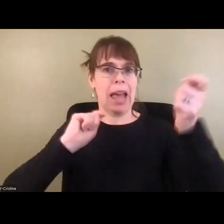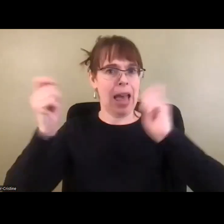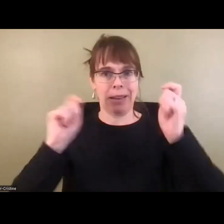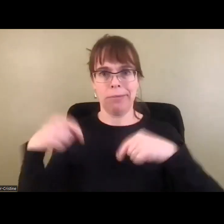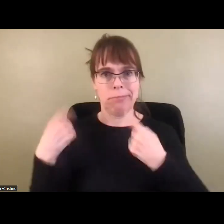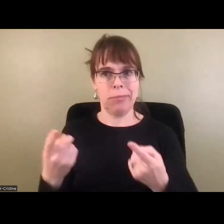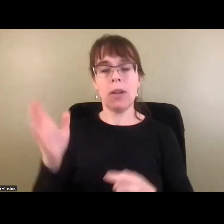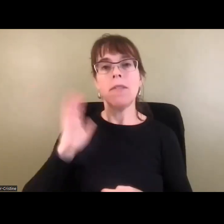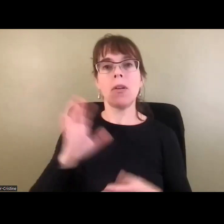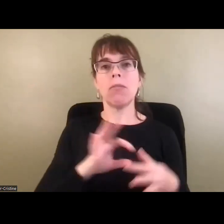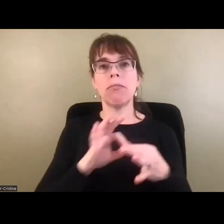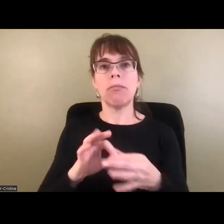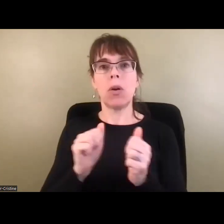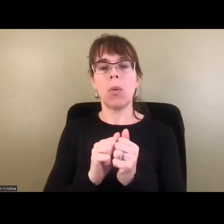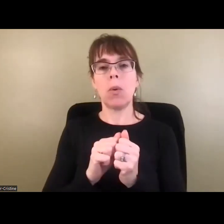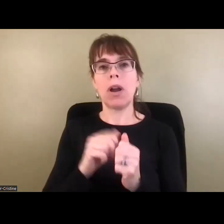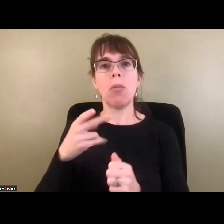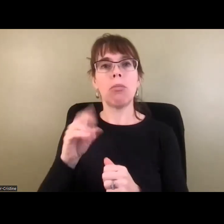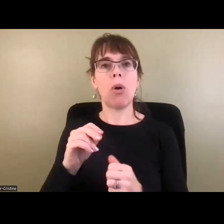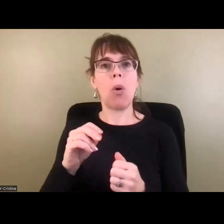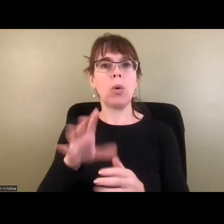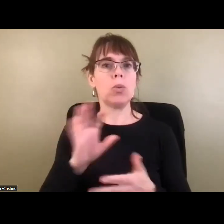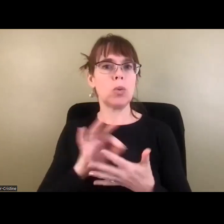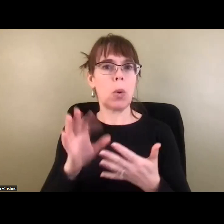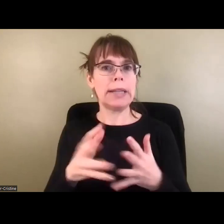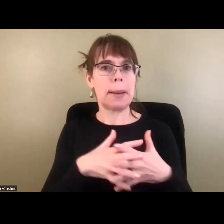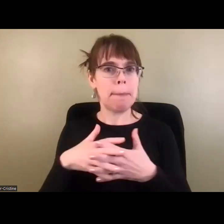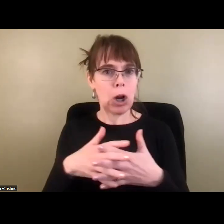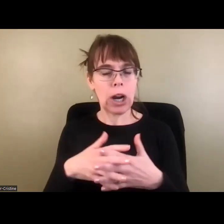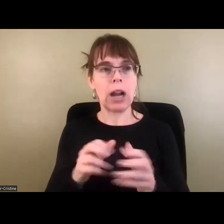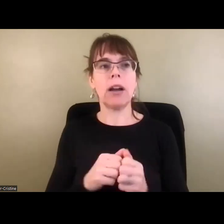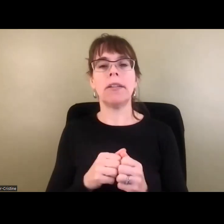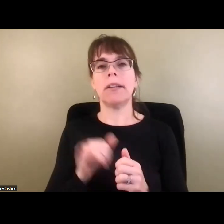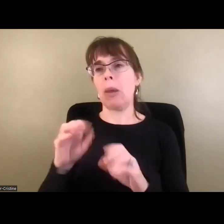formerly an affiliate of NARAL Pro Choice America. And the organization existed under some different